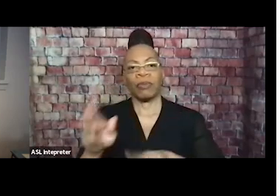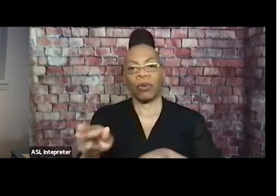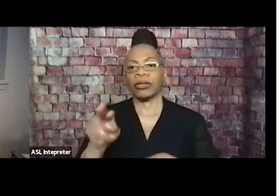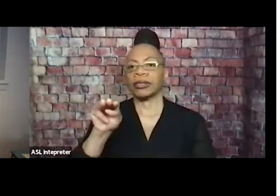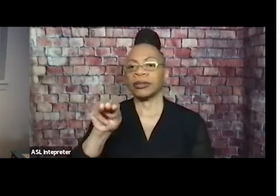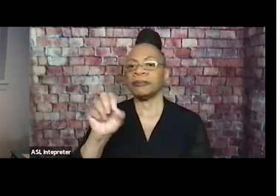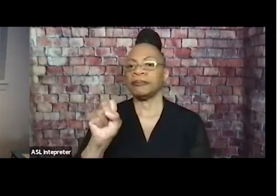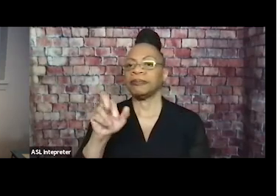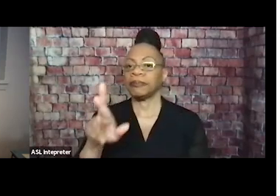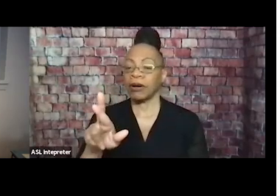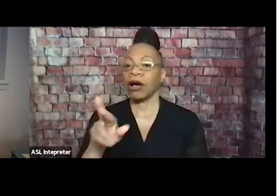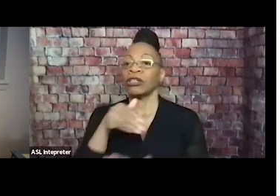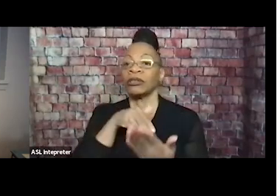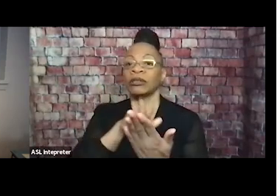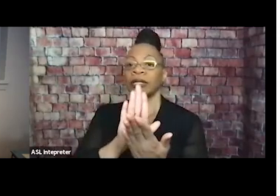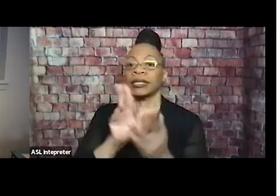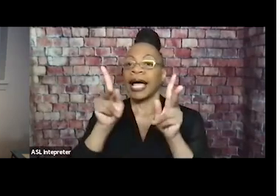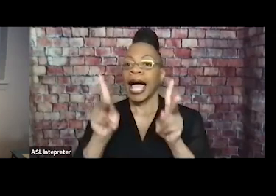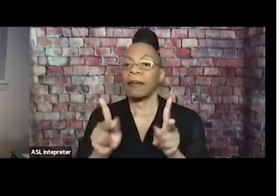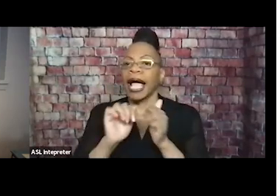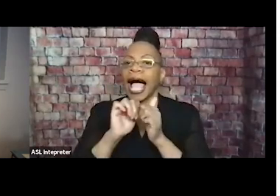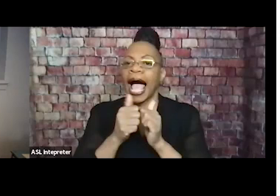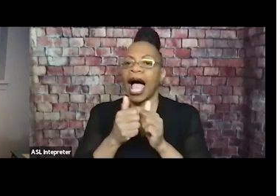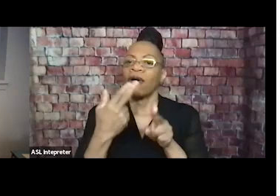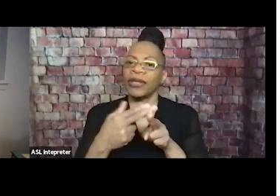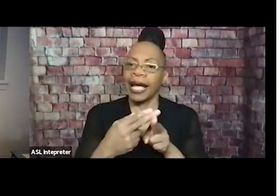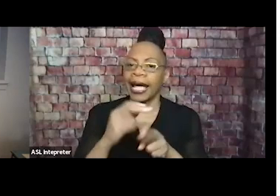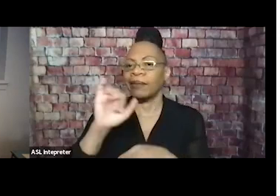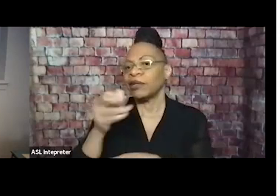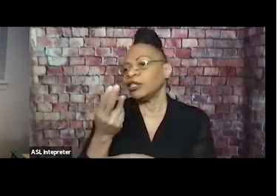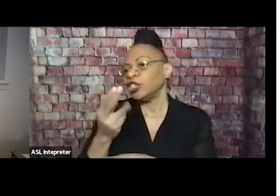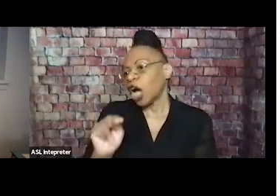So addressing the applicant by their name, John, John Smith, Mr. Smith,